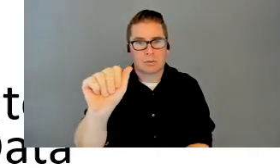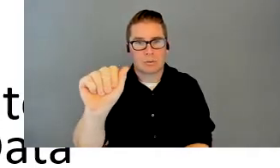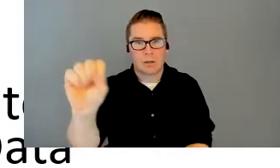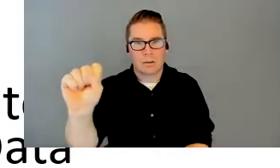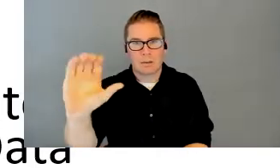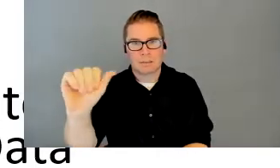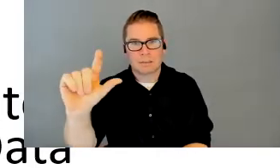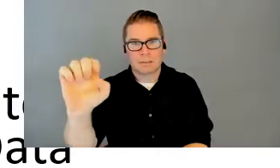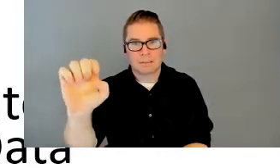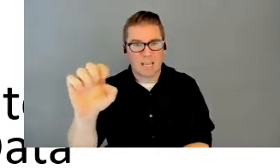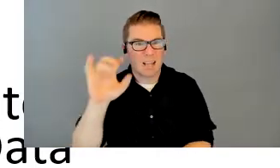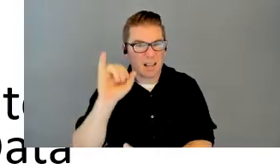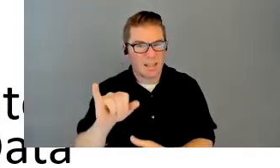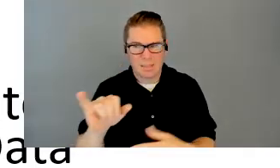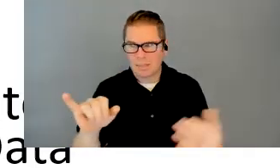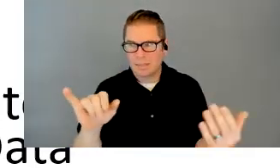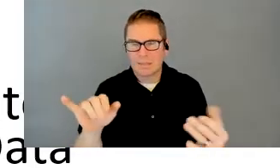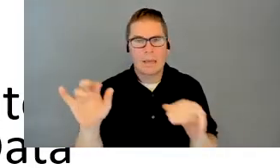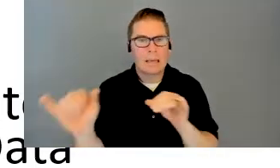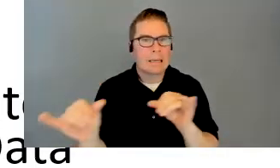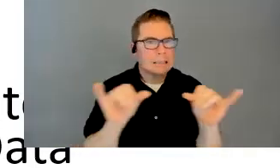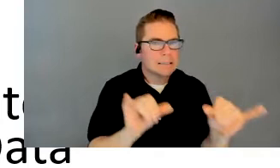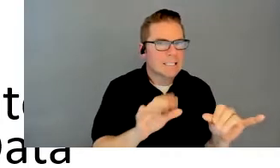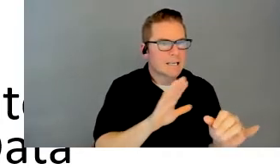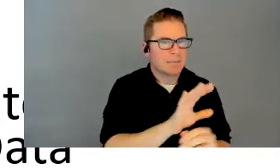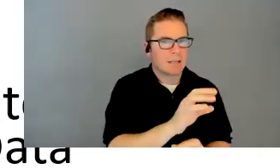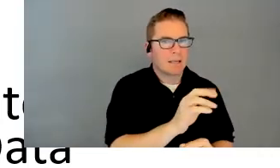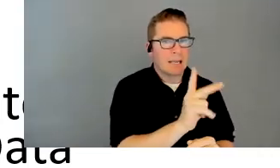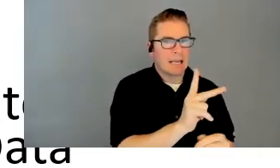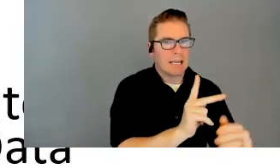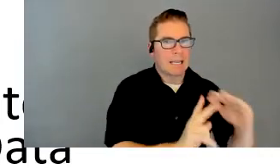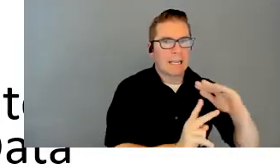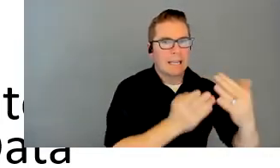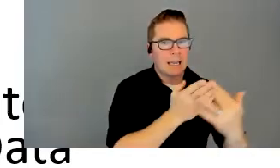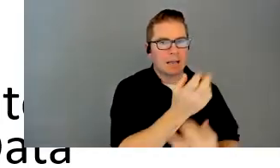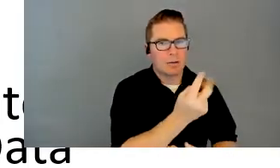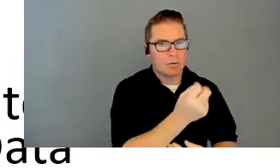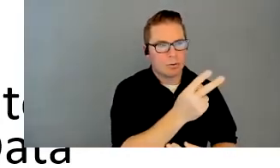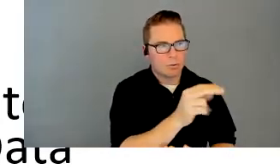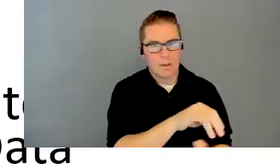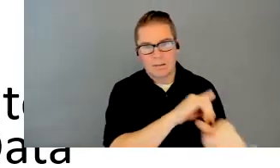And almost every young man on the panel, they were four Latino males and a female